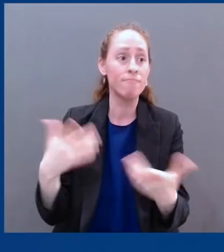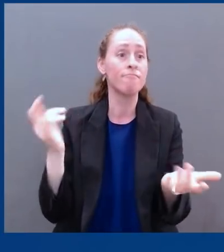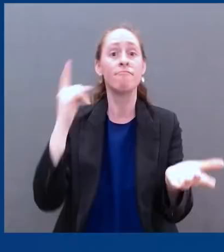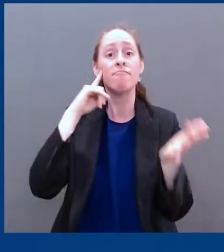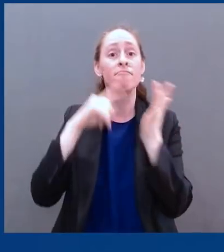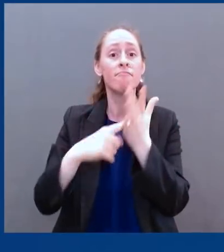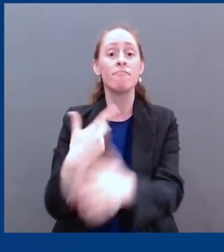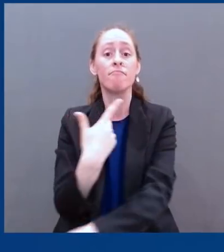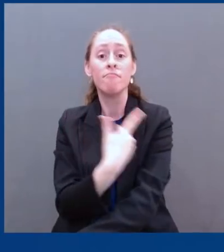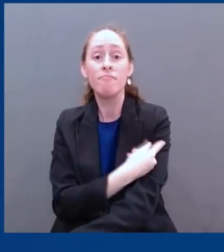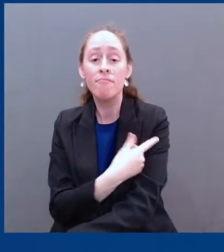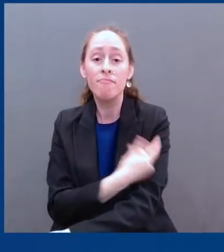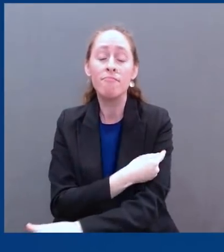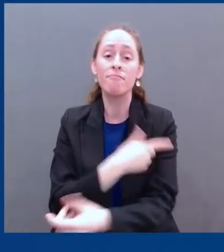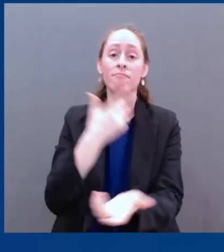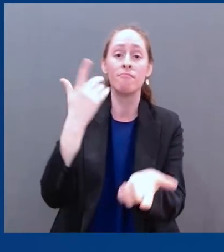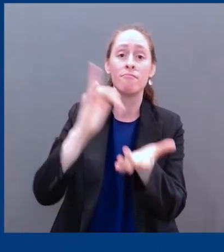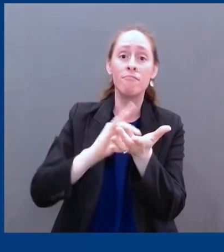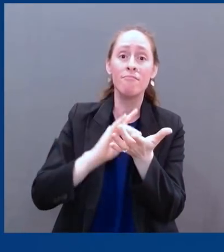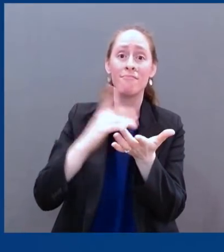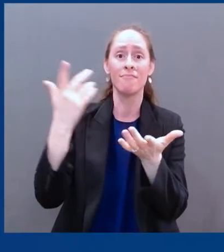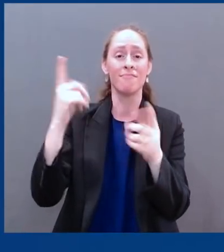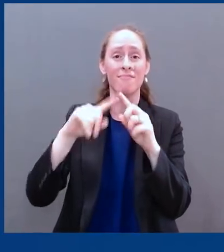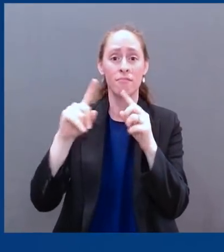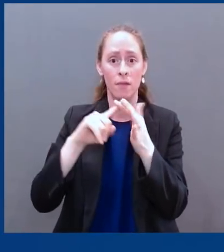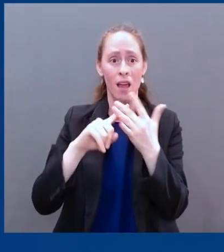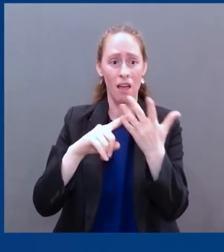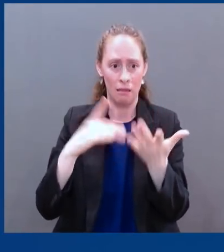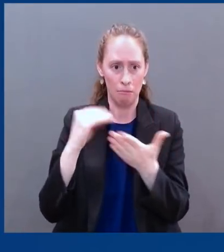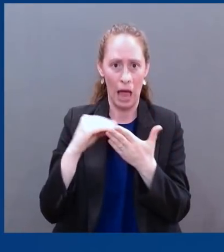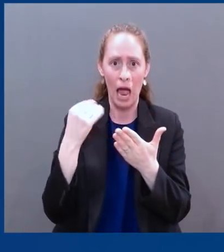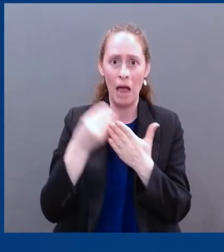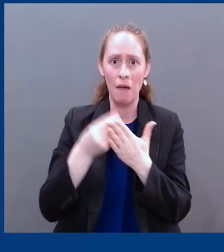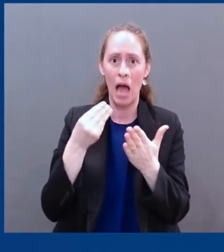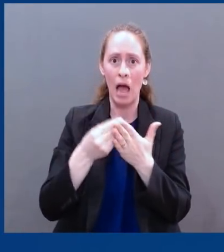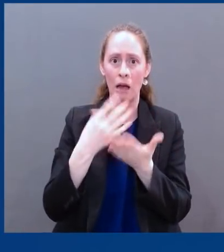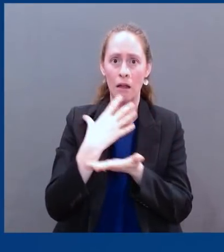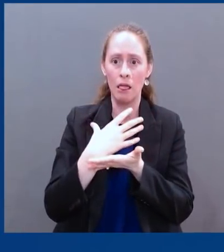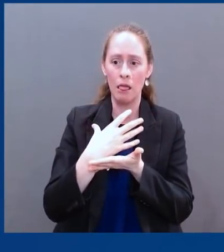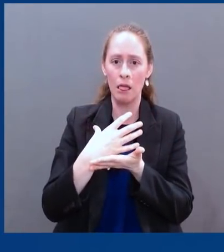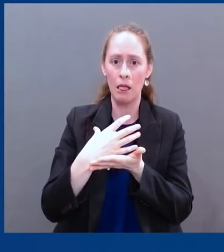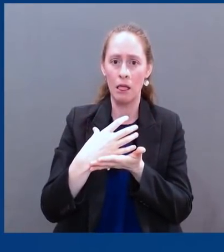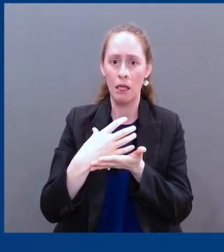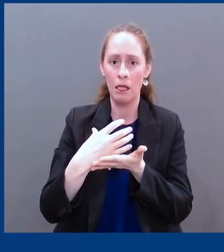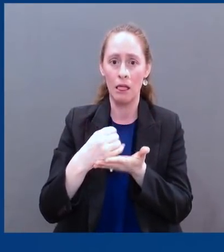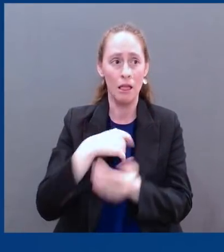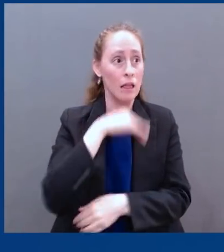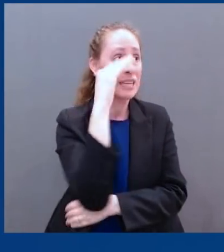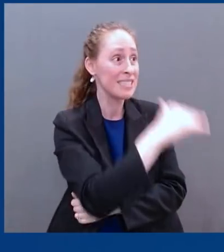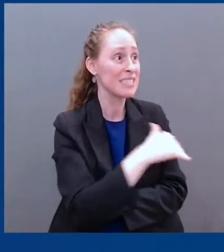was running out. Congress has failed to act. They failed to provide the necessary funding,